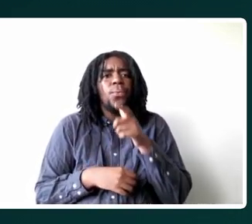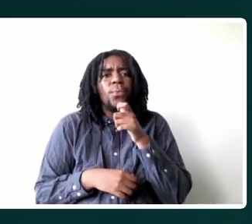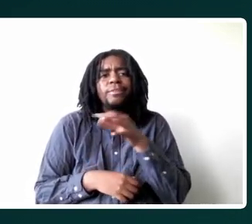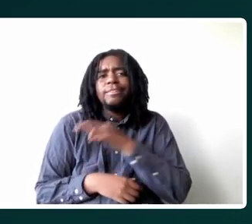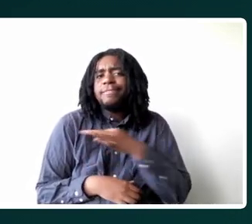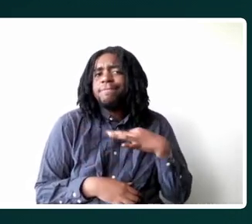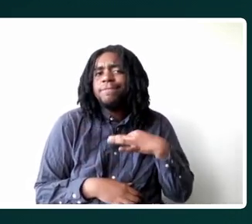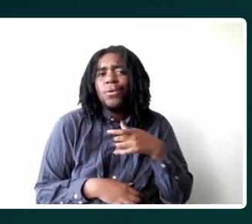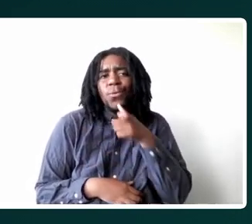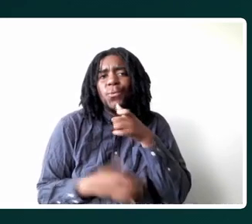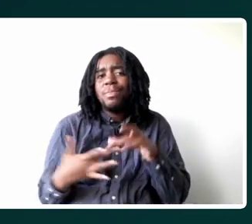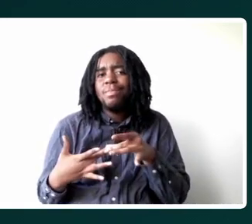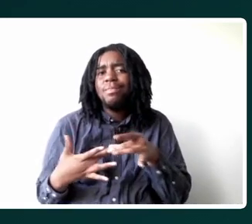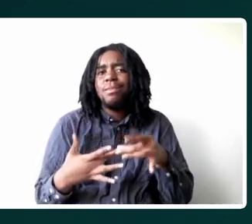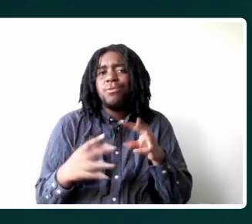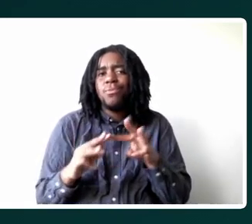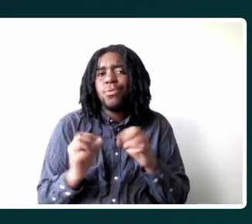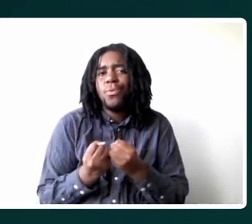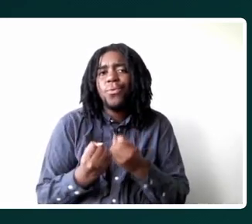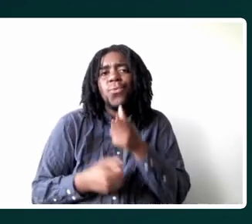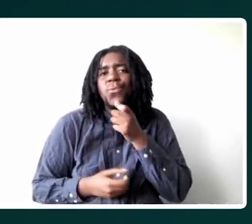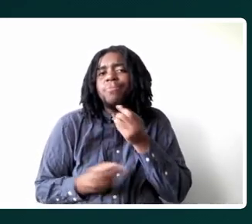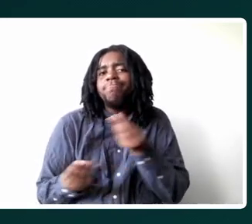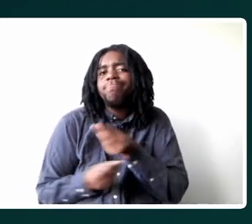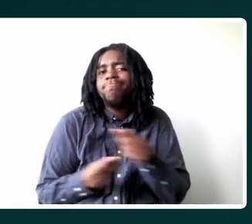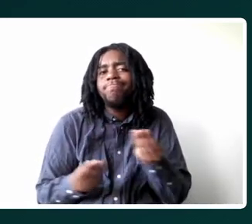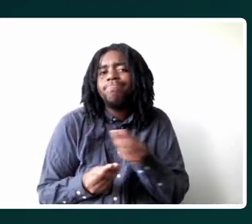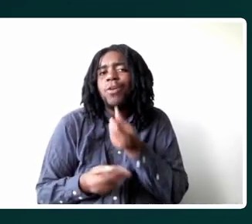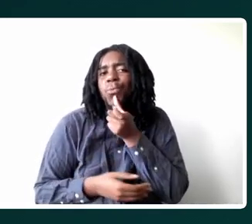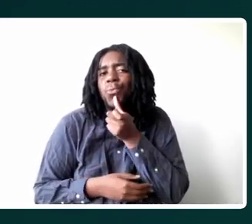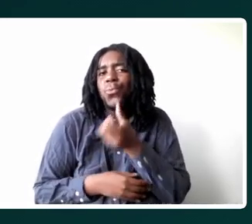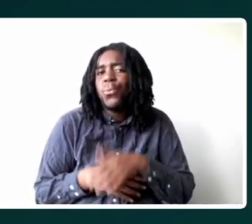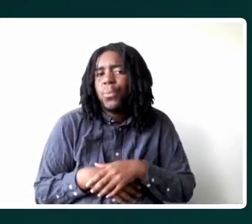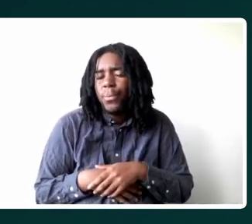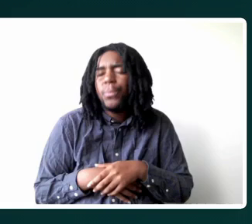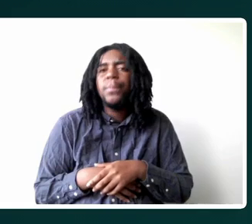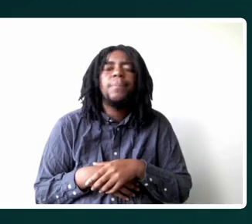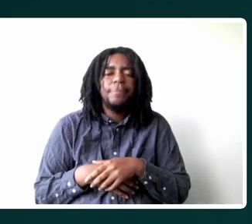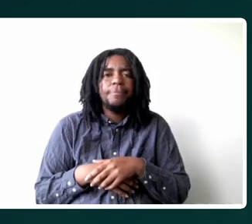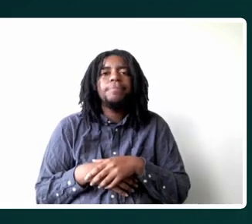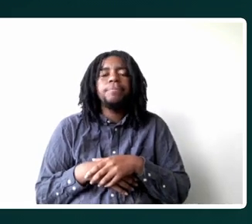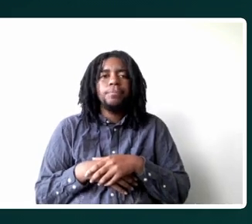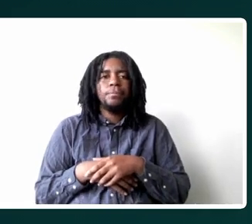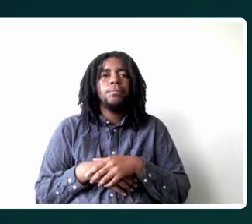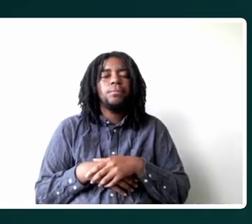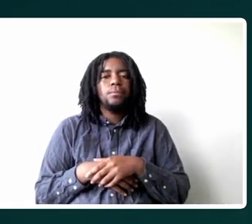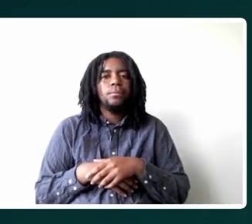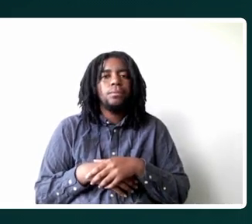Who will be your facilitators? It's important to really -- because